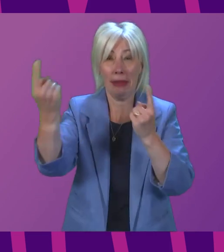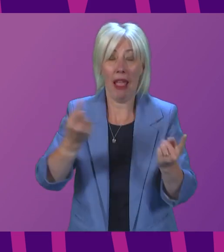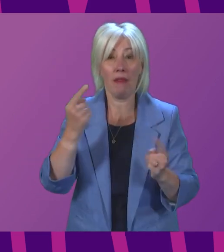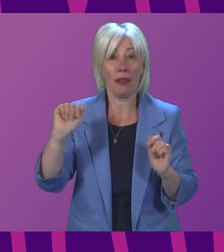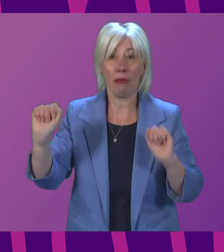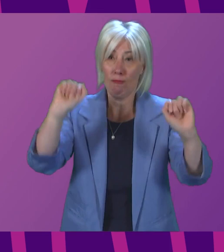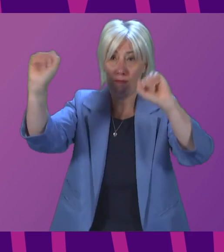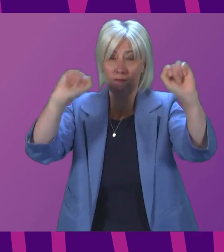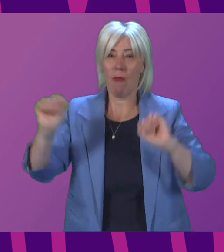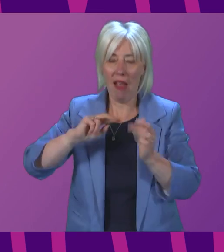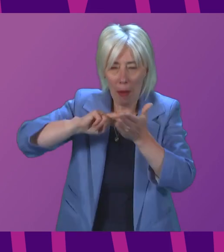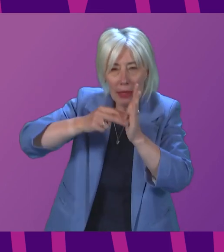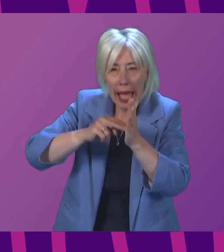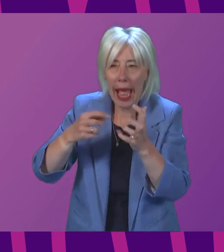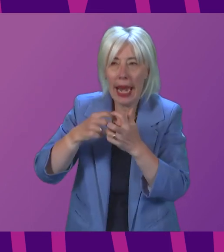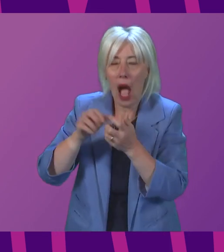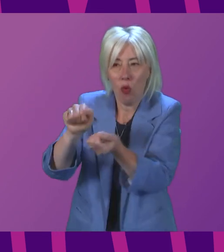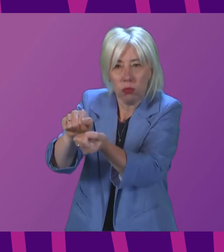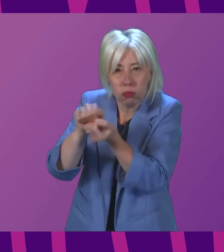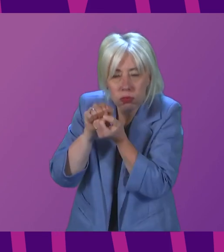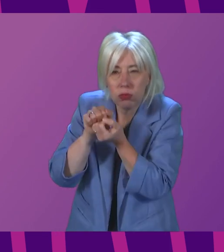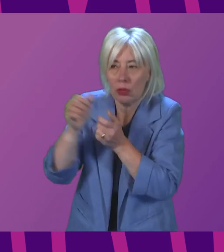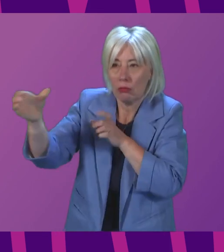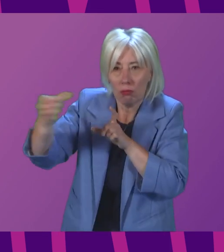health boards will go about retaining and recruiting staff.